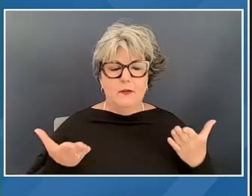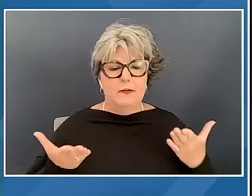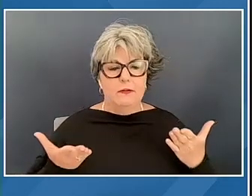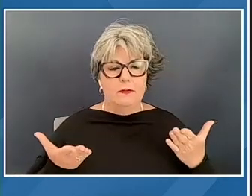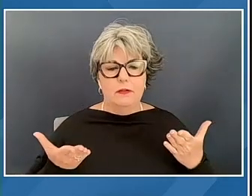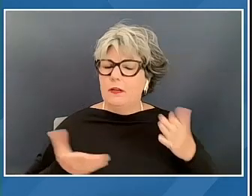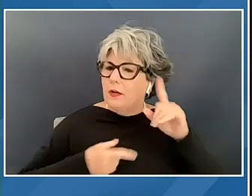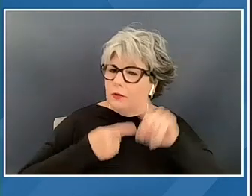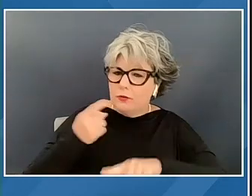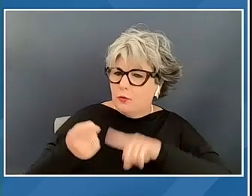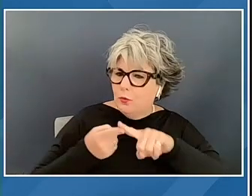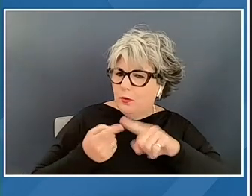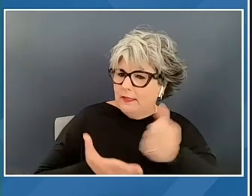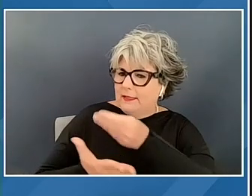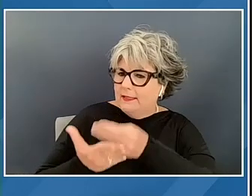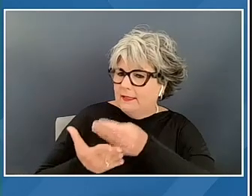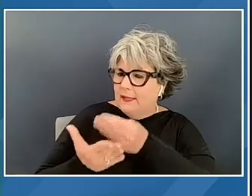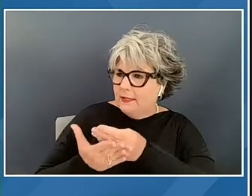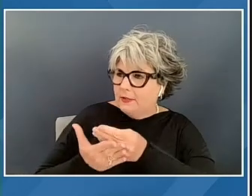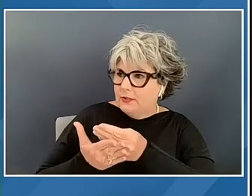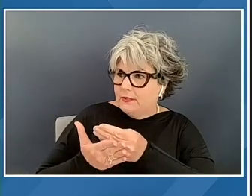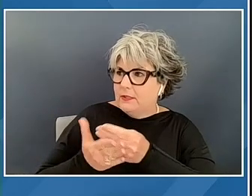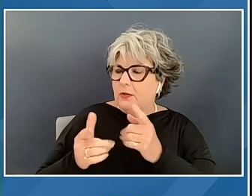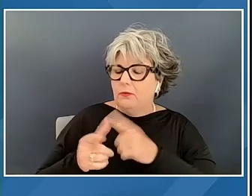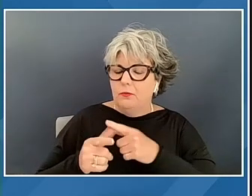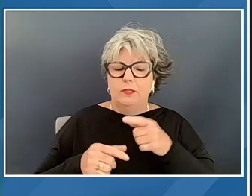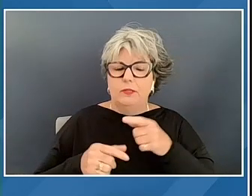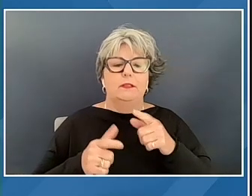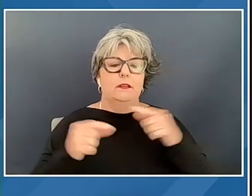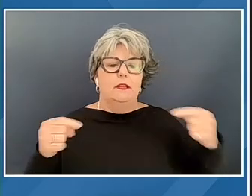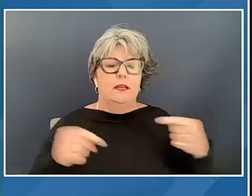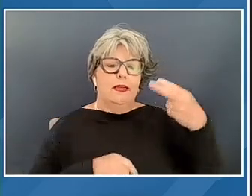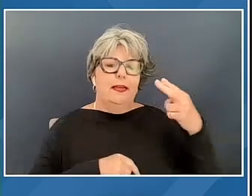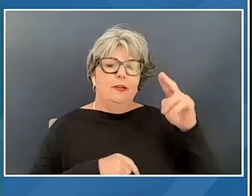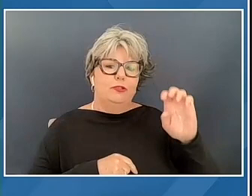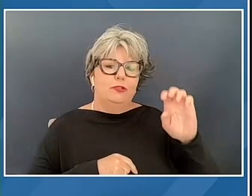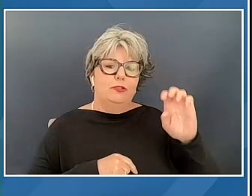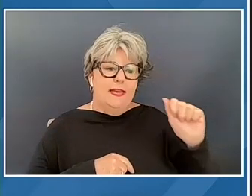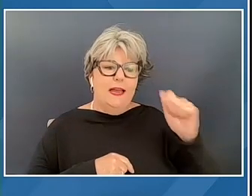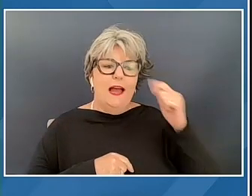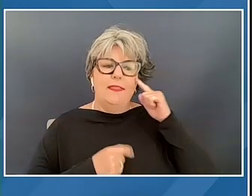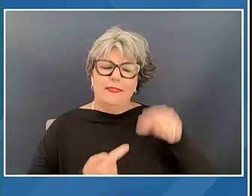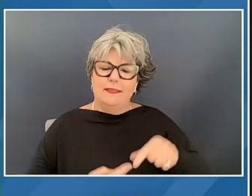student loan debts would defeat the purpose of the HEA. I think it's particularly salient in the context of